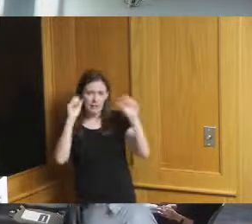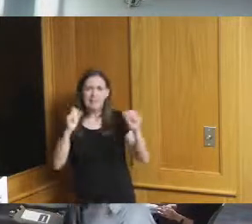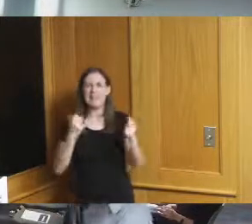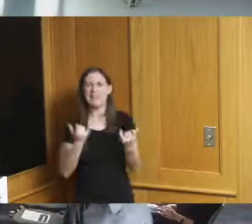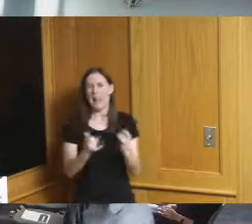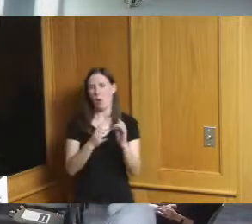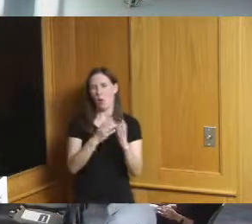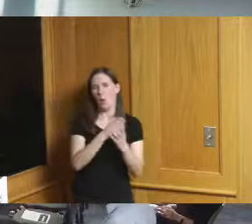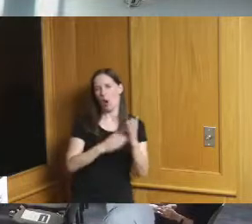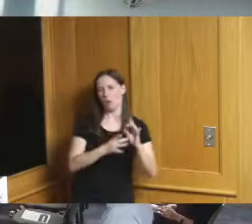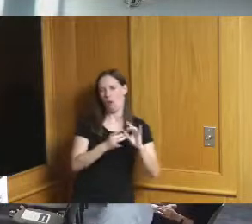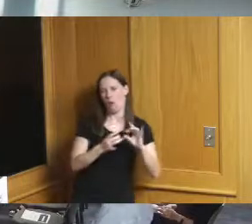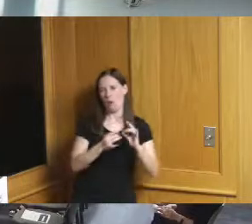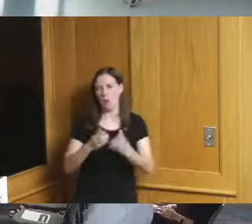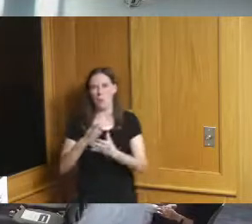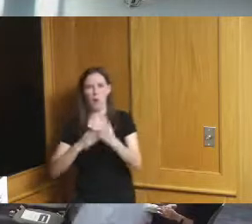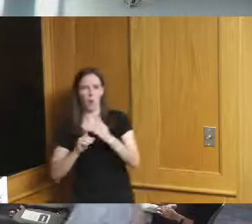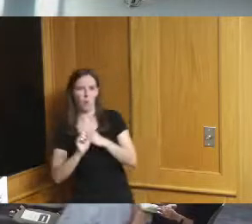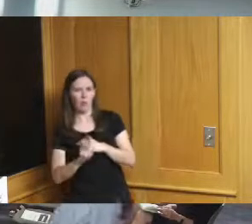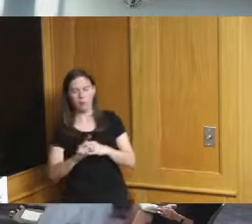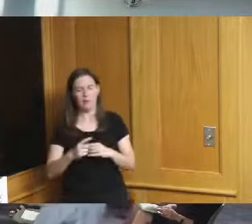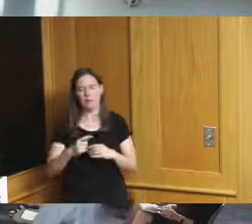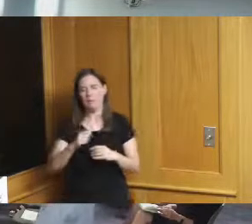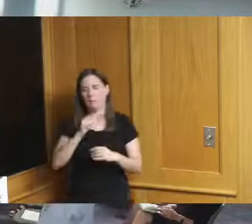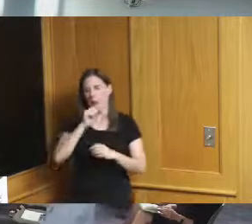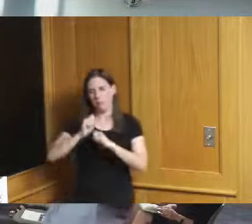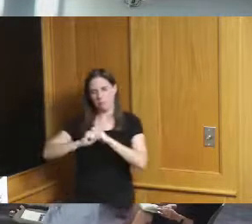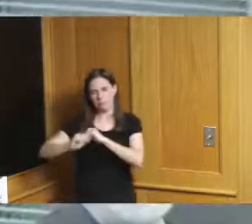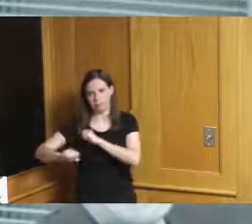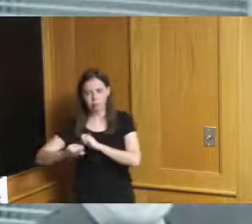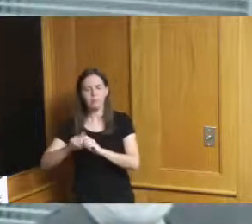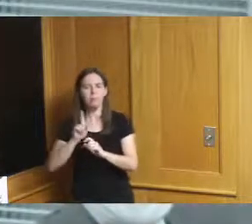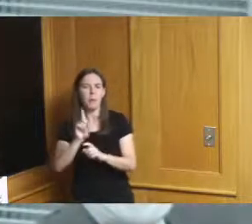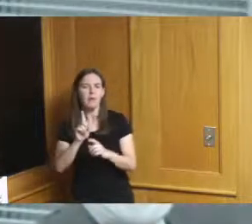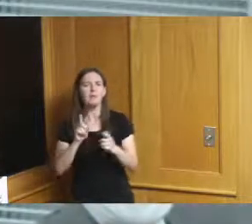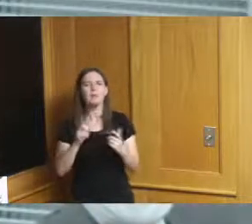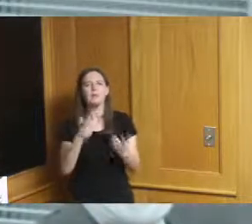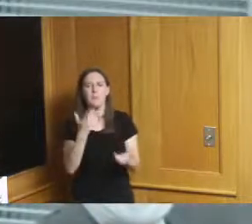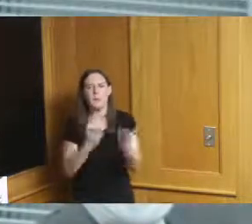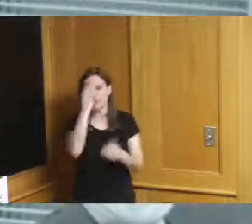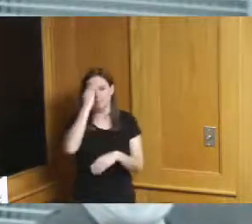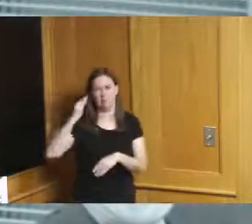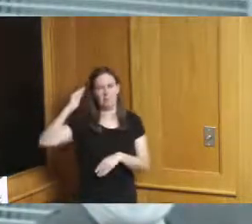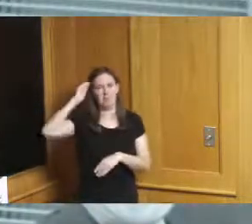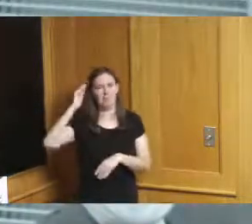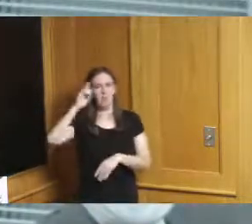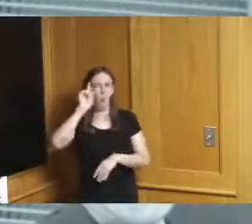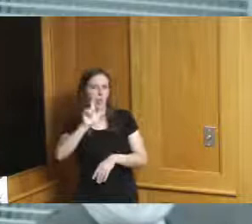and i won't belabor the time now but maybe just a uh a note for a follow-up uh raj um